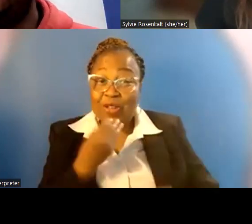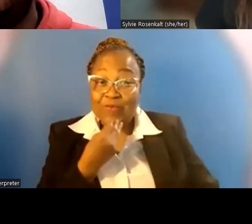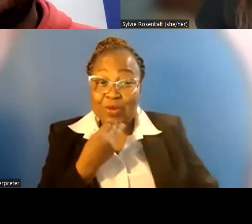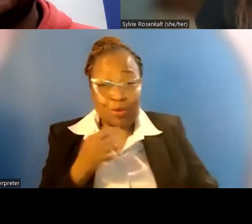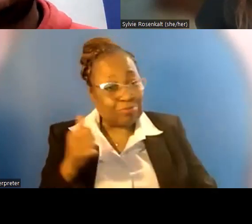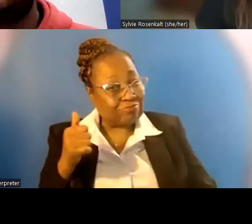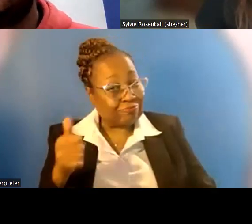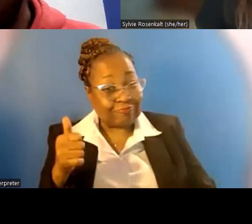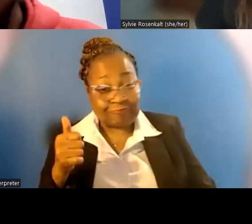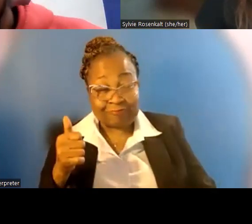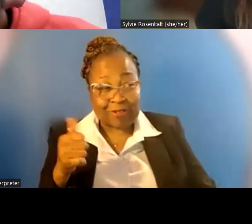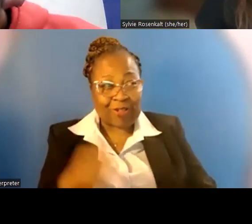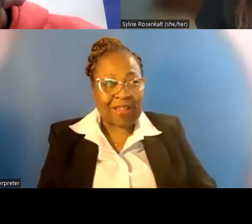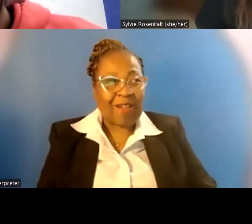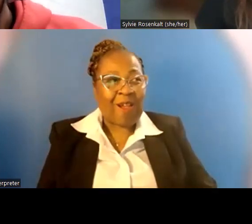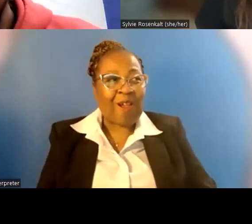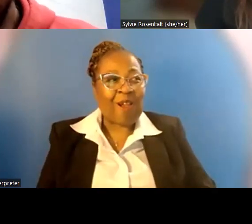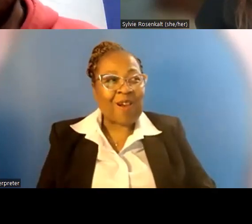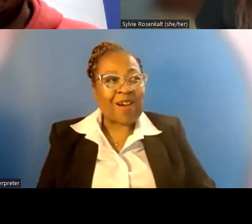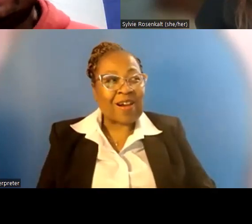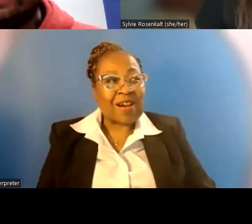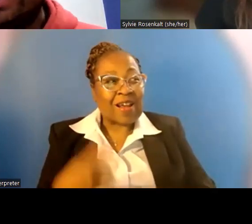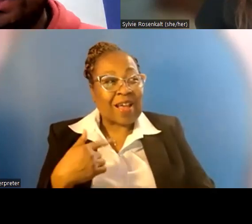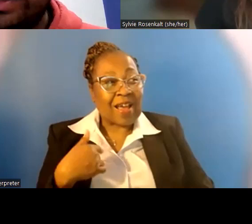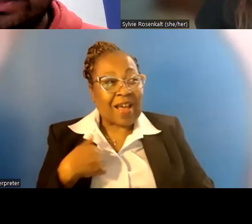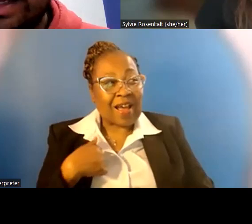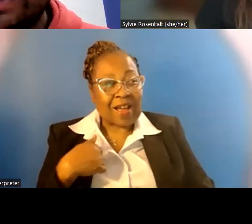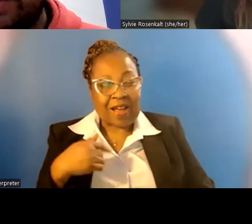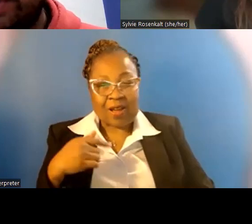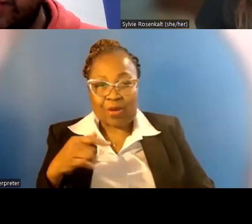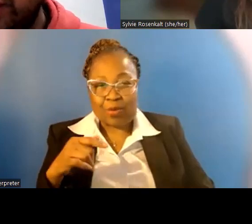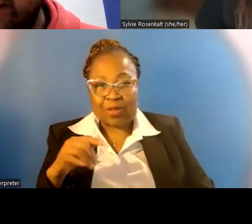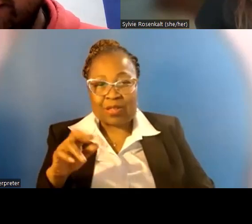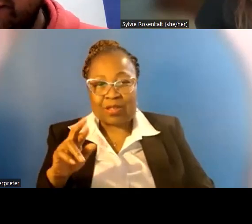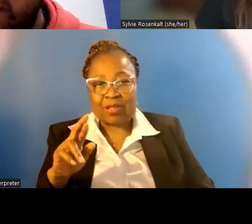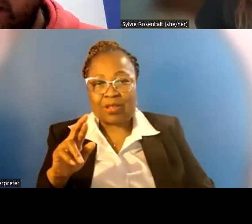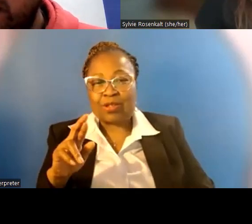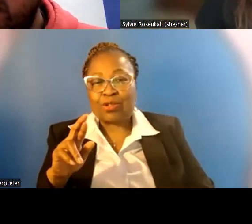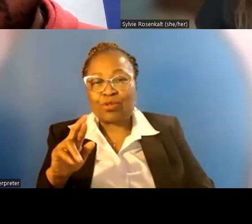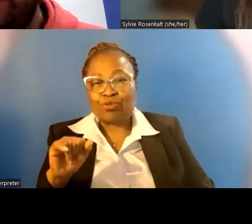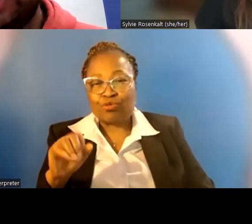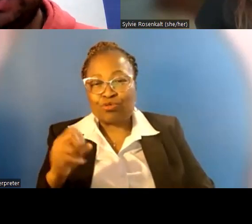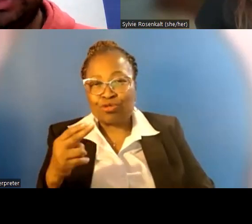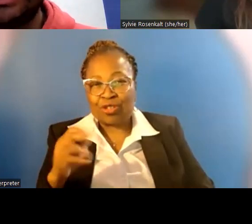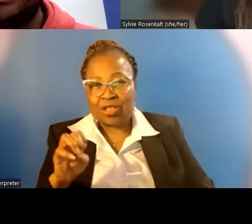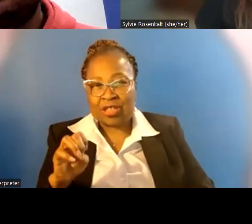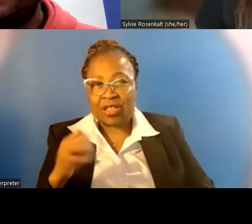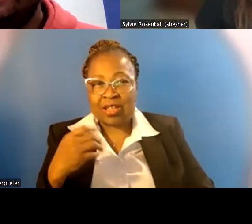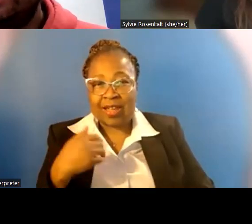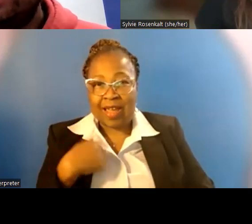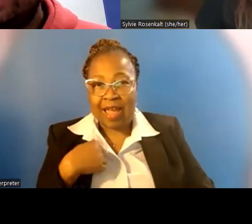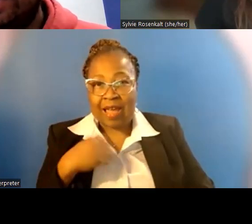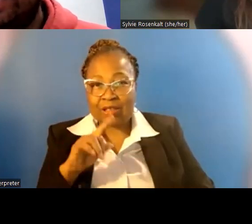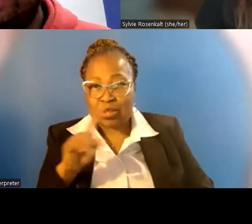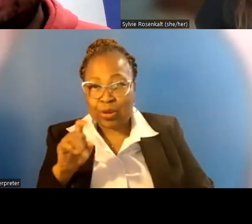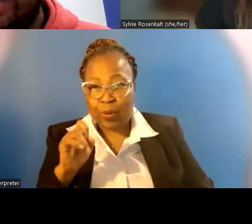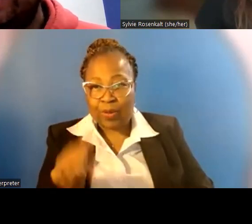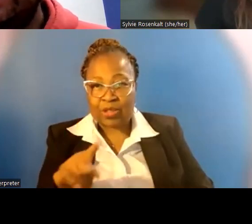I was, Rooshey has a question for all the speakers.